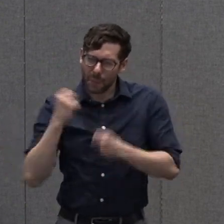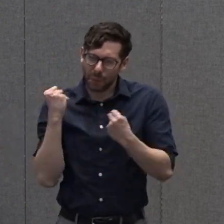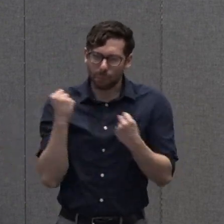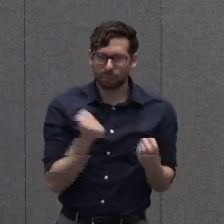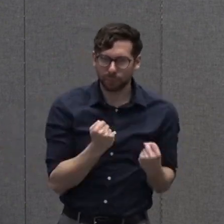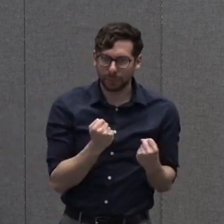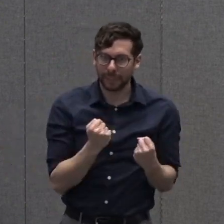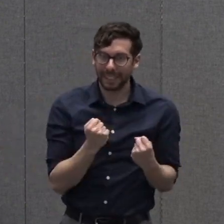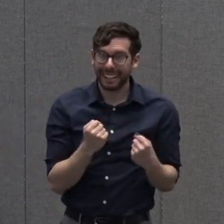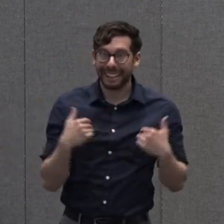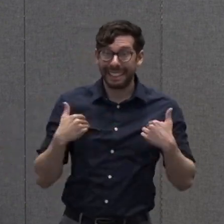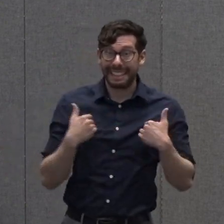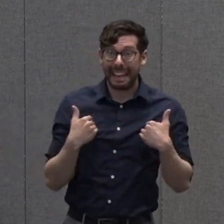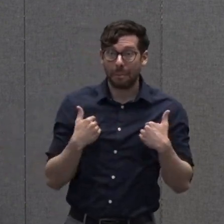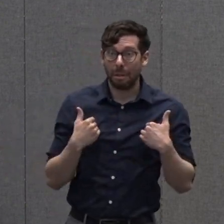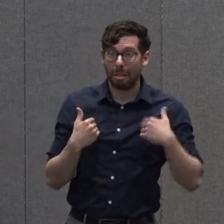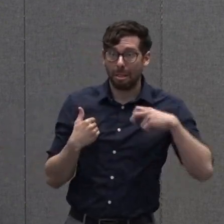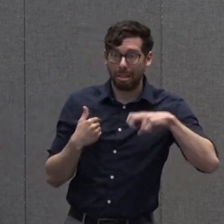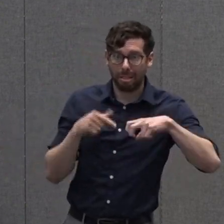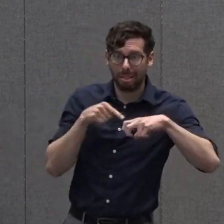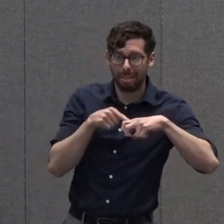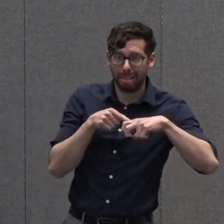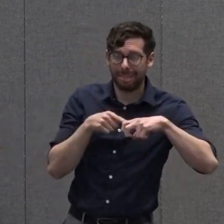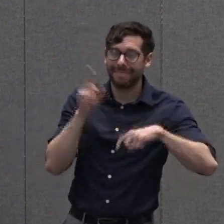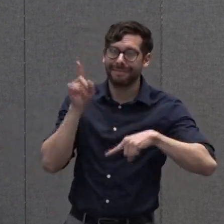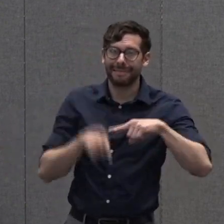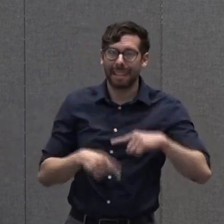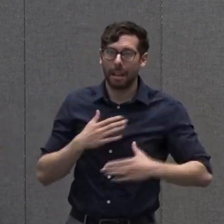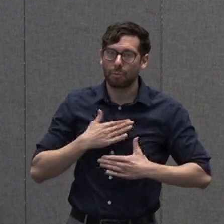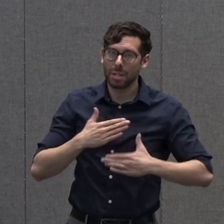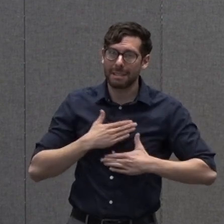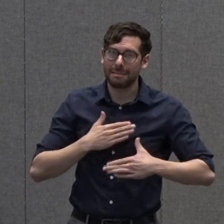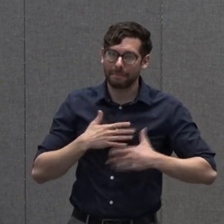So, now she's not gonna try to do that with me.